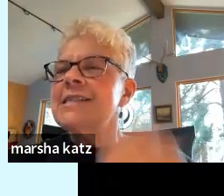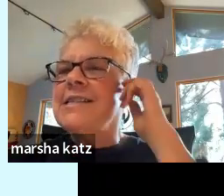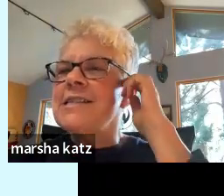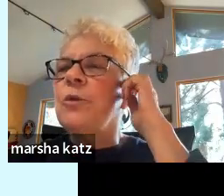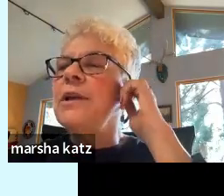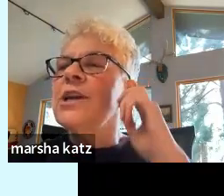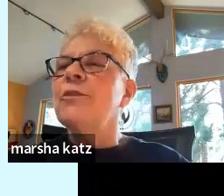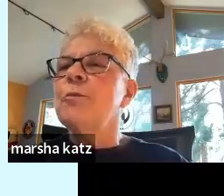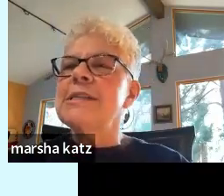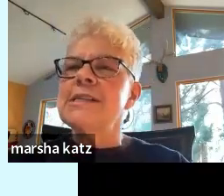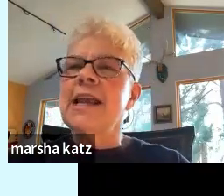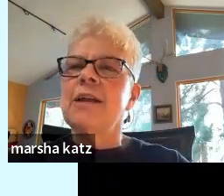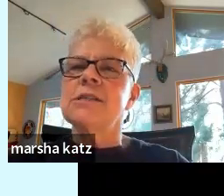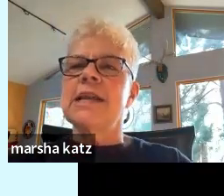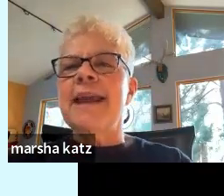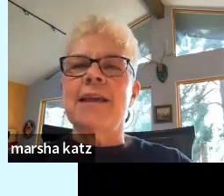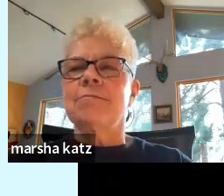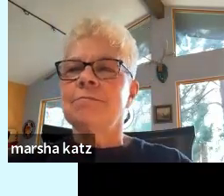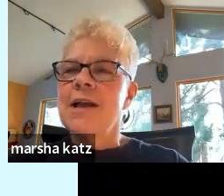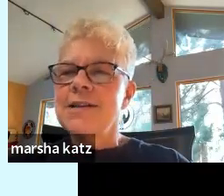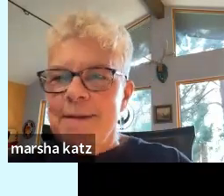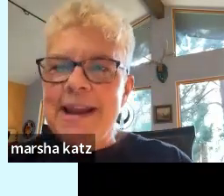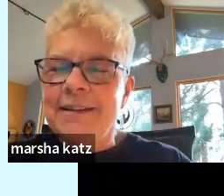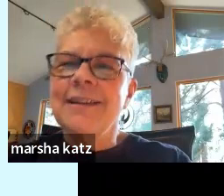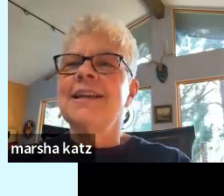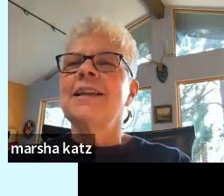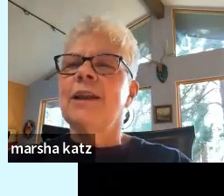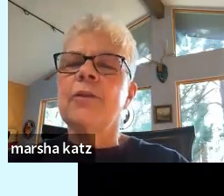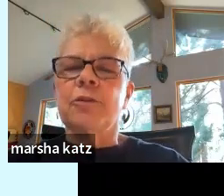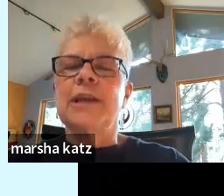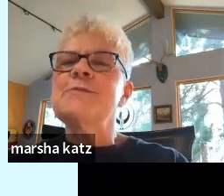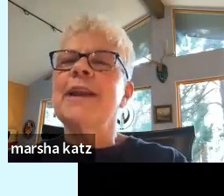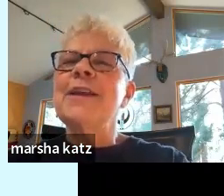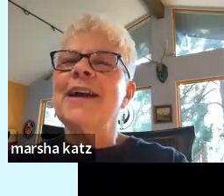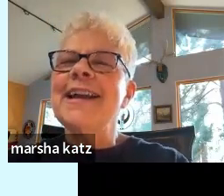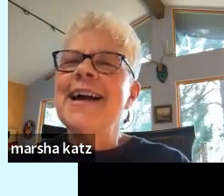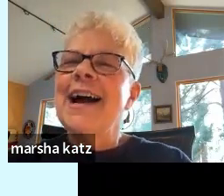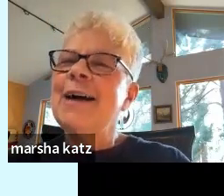collected. I don't know if any of you have seen South Park and have seen